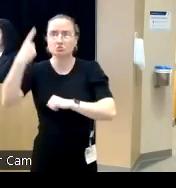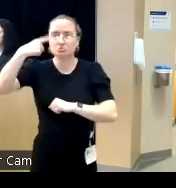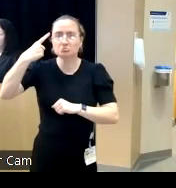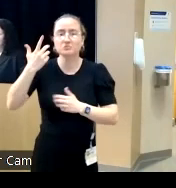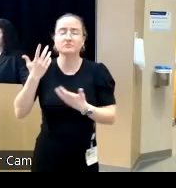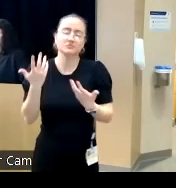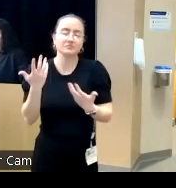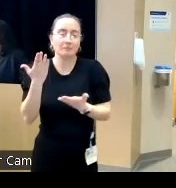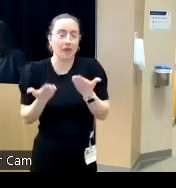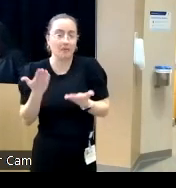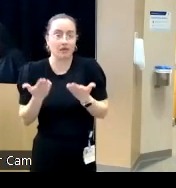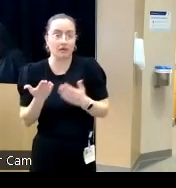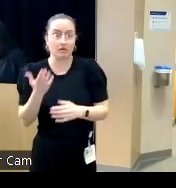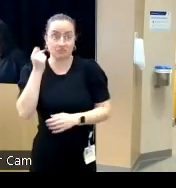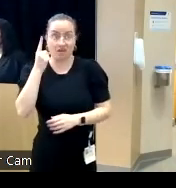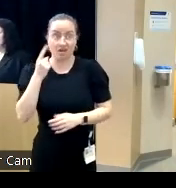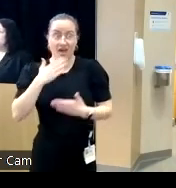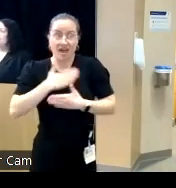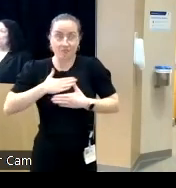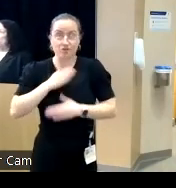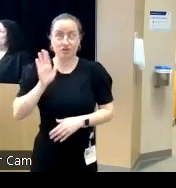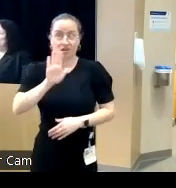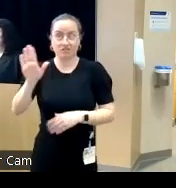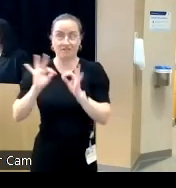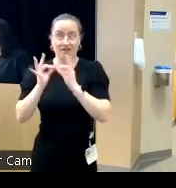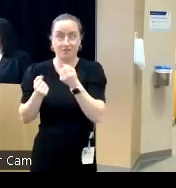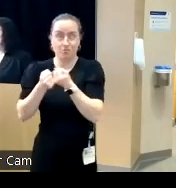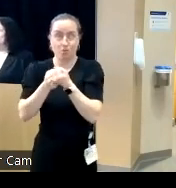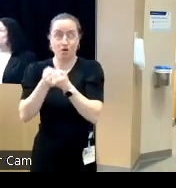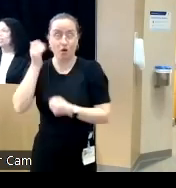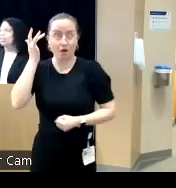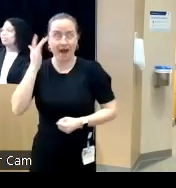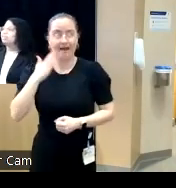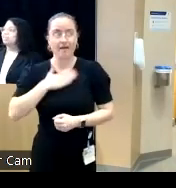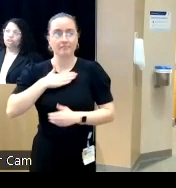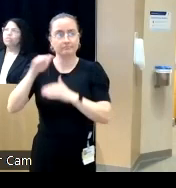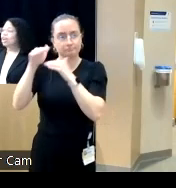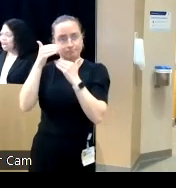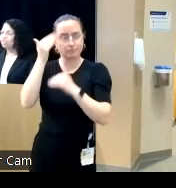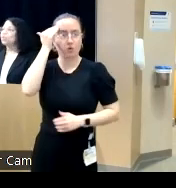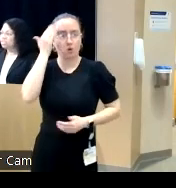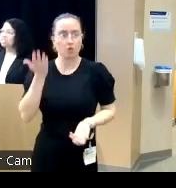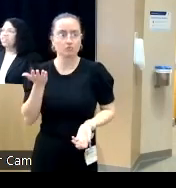which I appreciate because I now know limits right I know that you know there are consequences